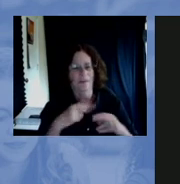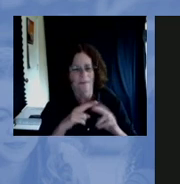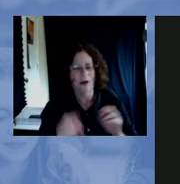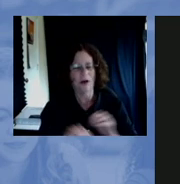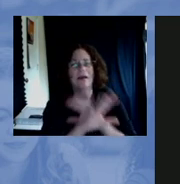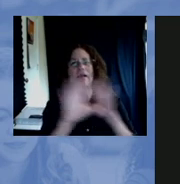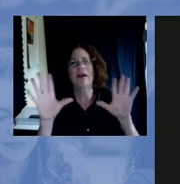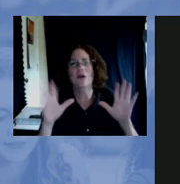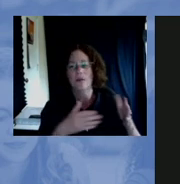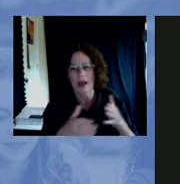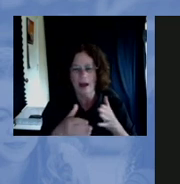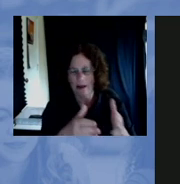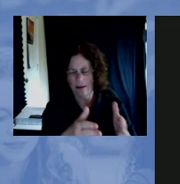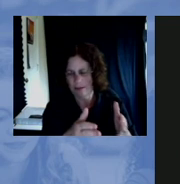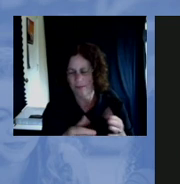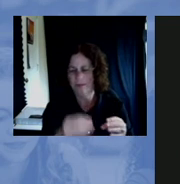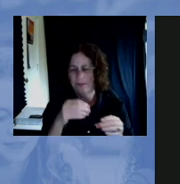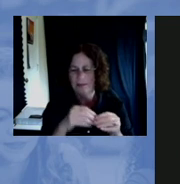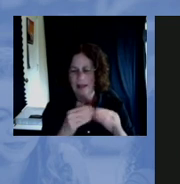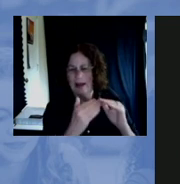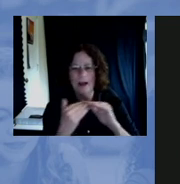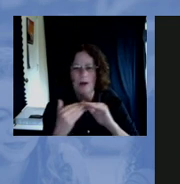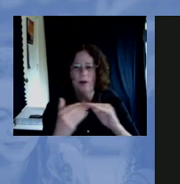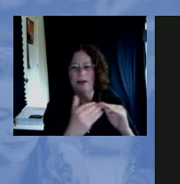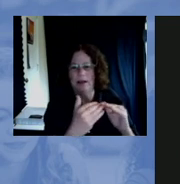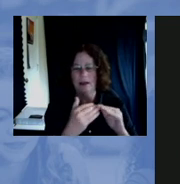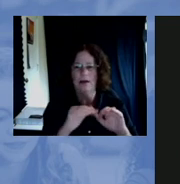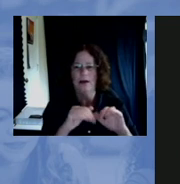OUR WORK IN EQUITY AS THE WAY WE OPERATE IN WHITE PLAINS.